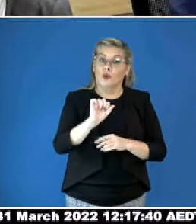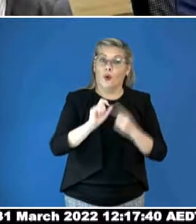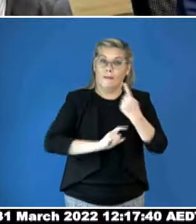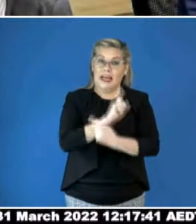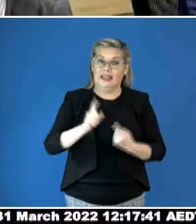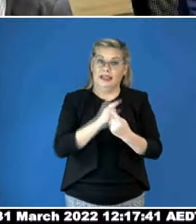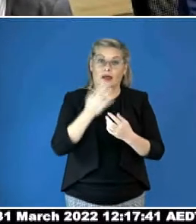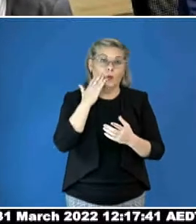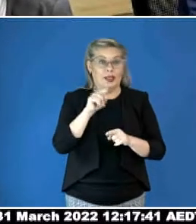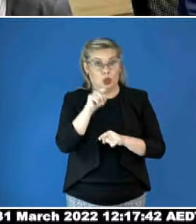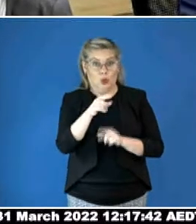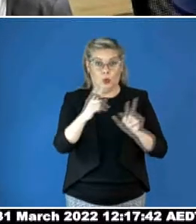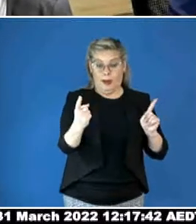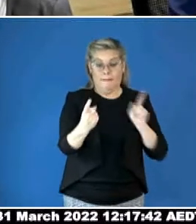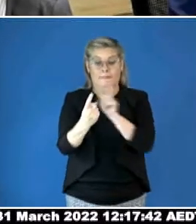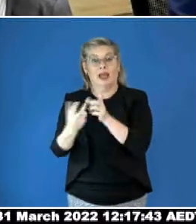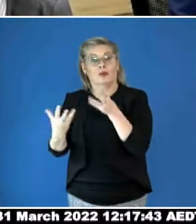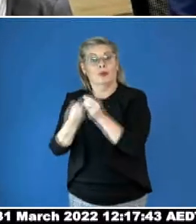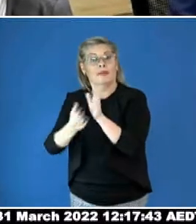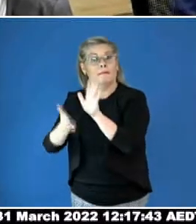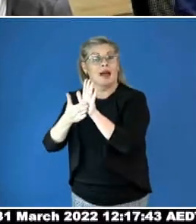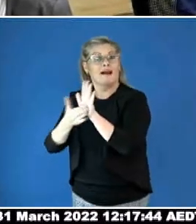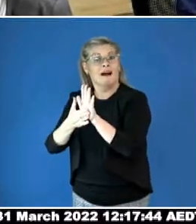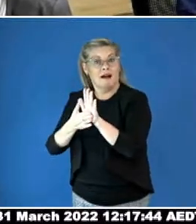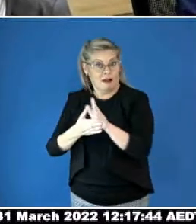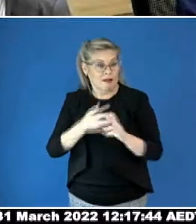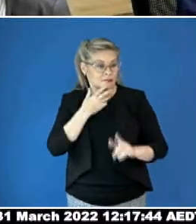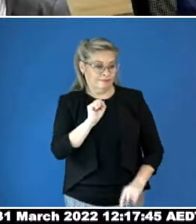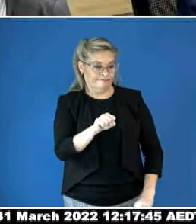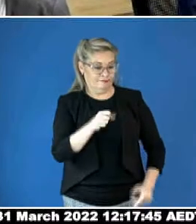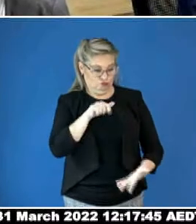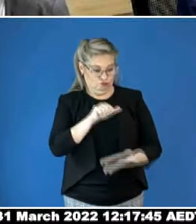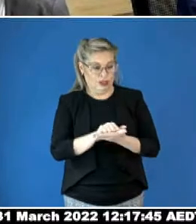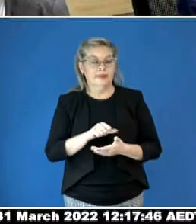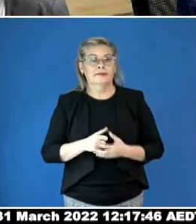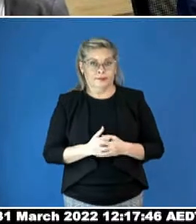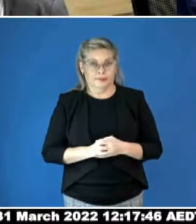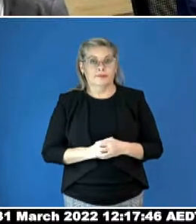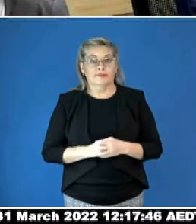of your meeting with Niky's mum? Yes.